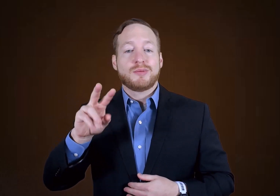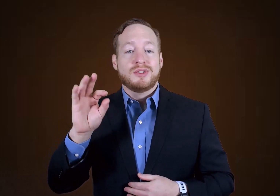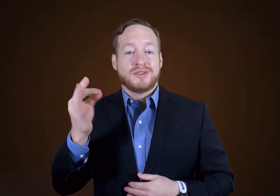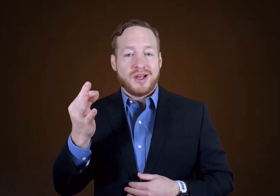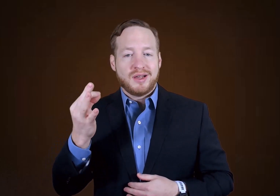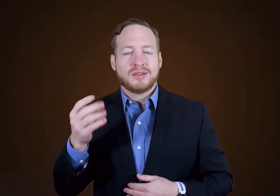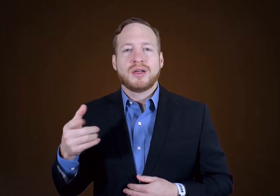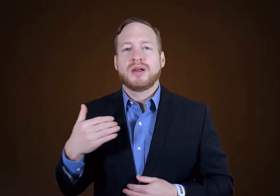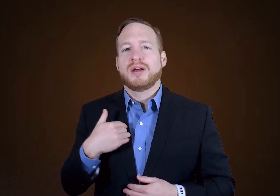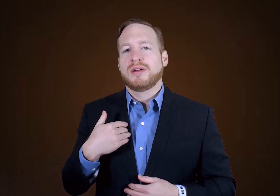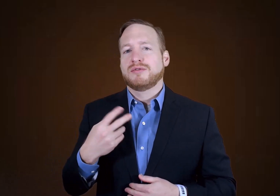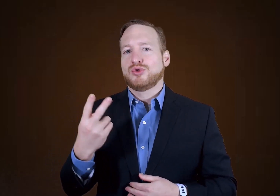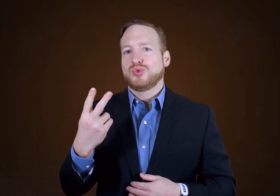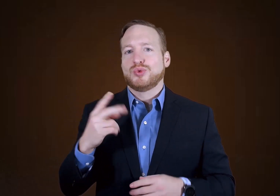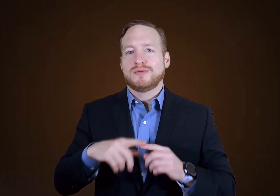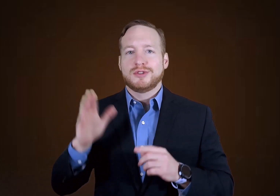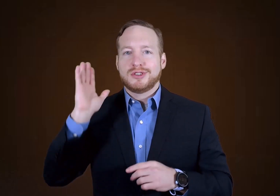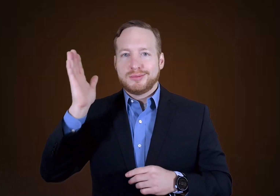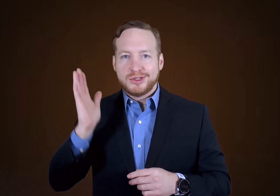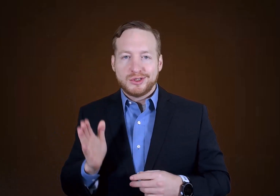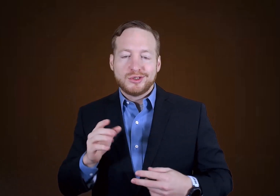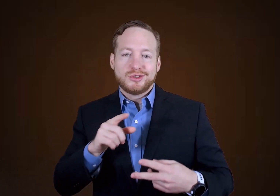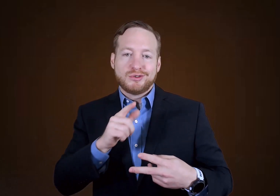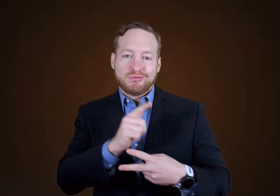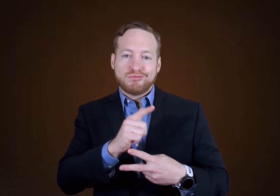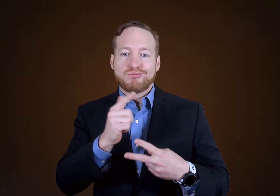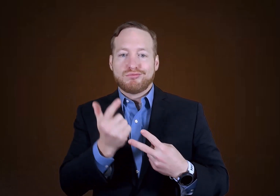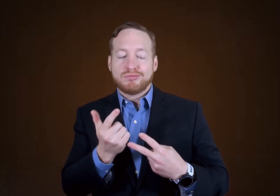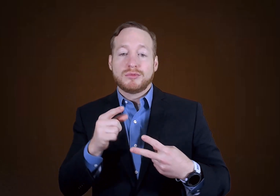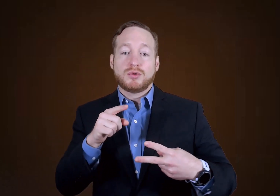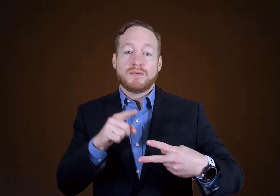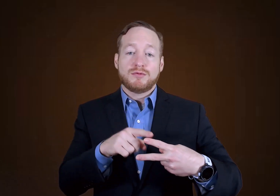then next Monday November 9th we have a couple of different speakers